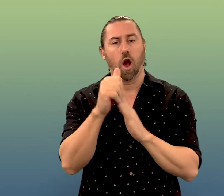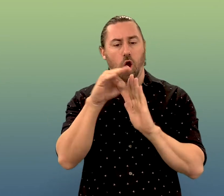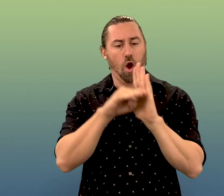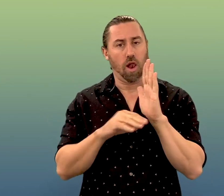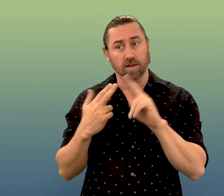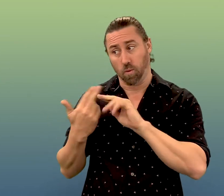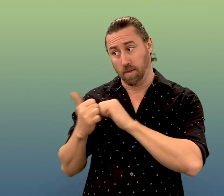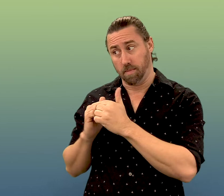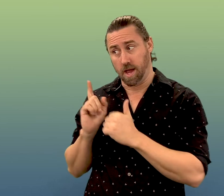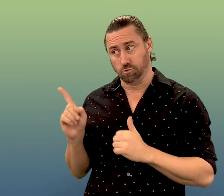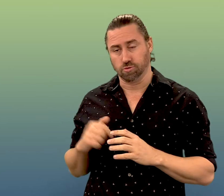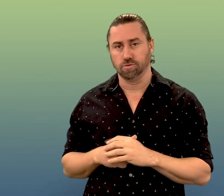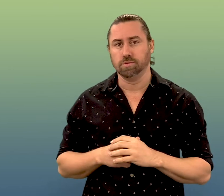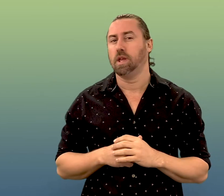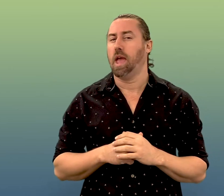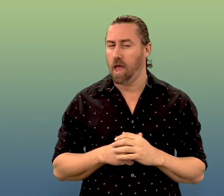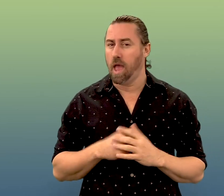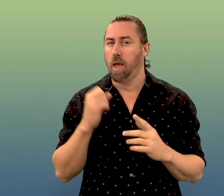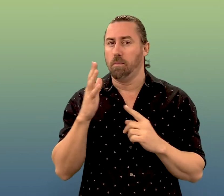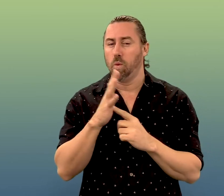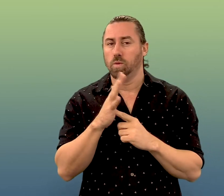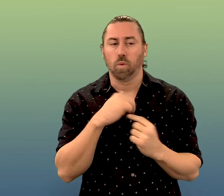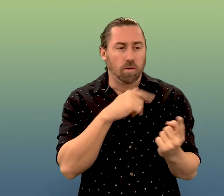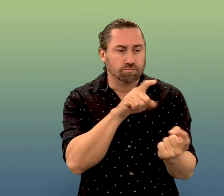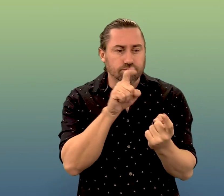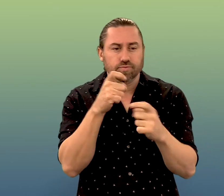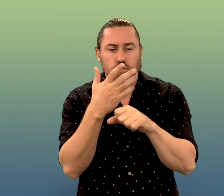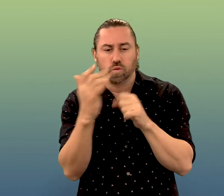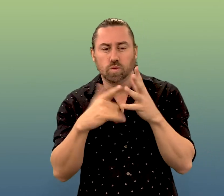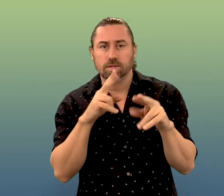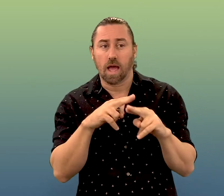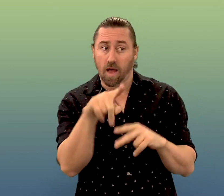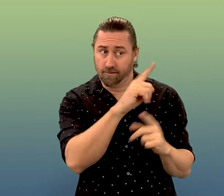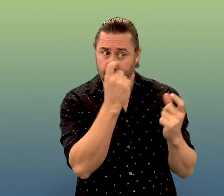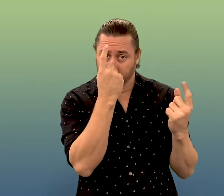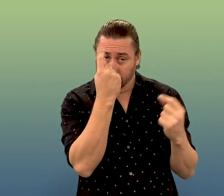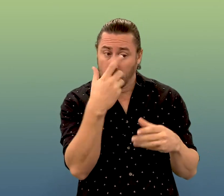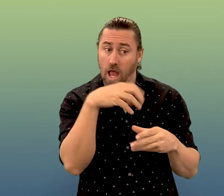Guidelines for partners. Embed inclusion in procurement principles.